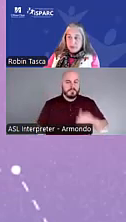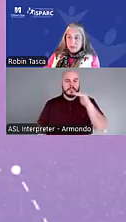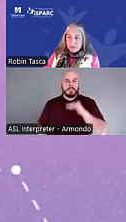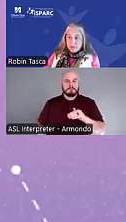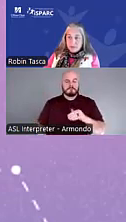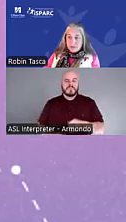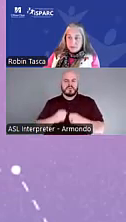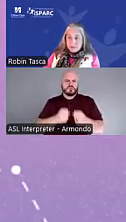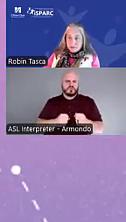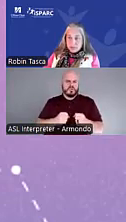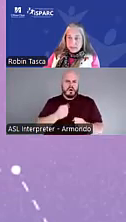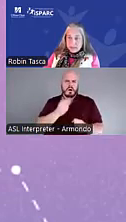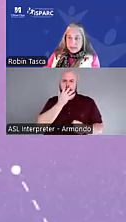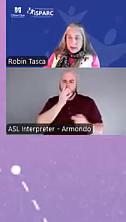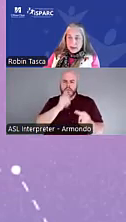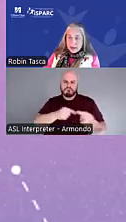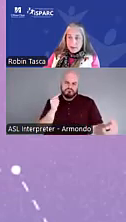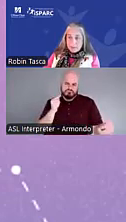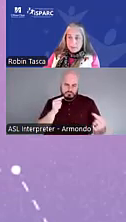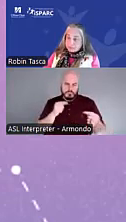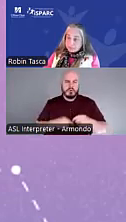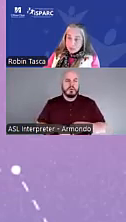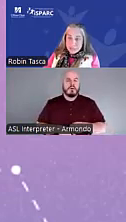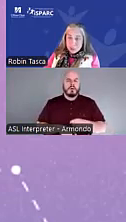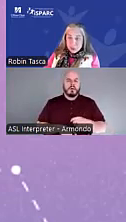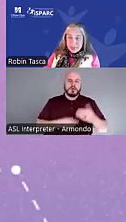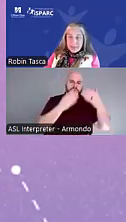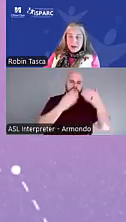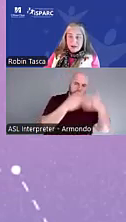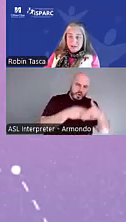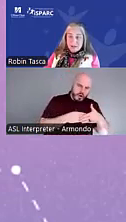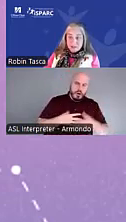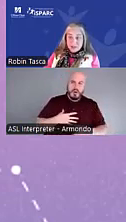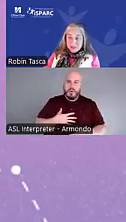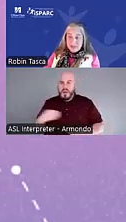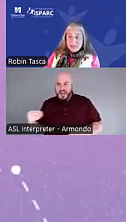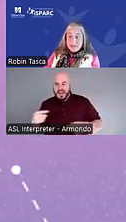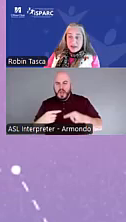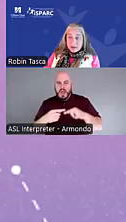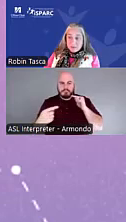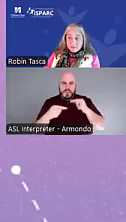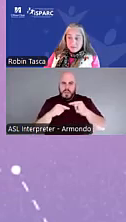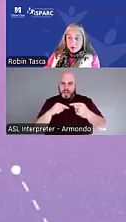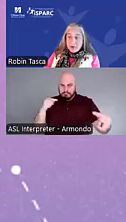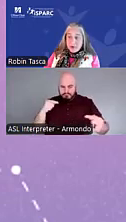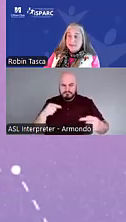with the dark and the light, creating alternative formats